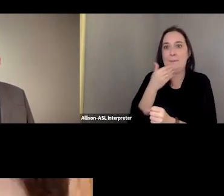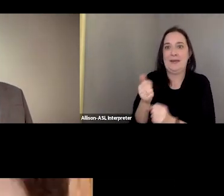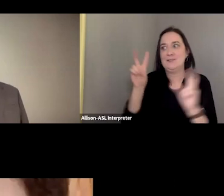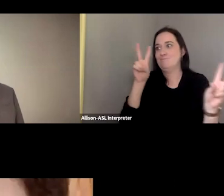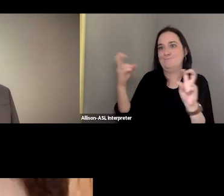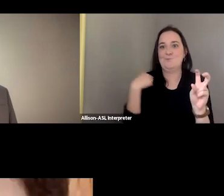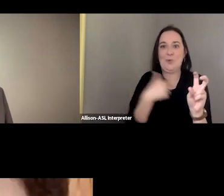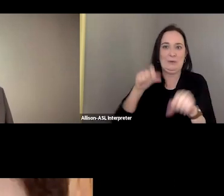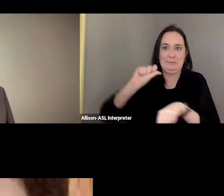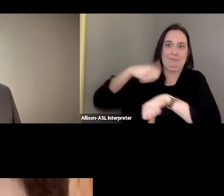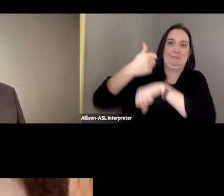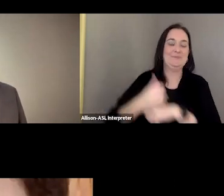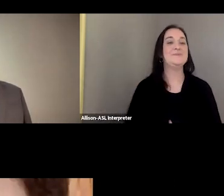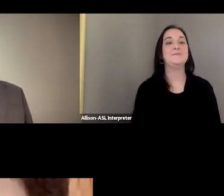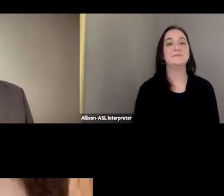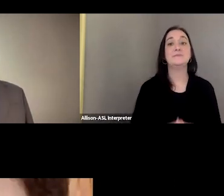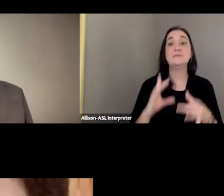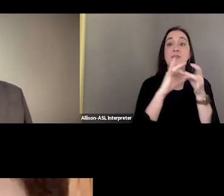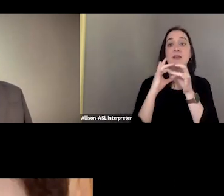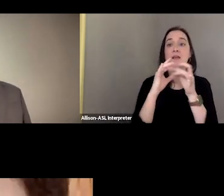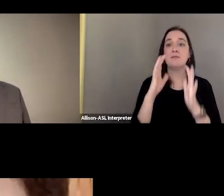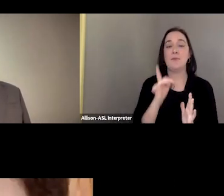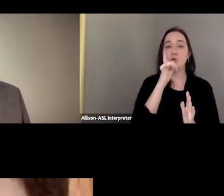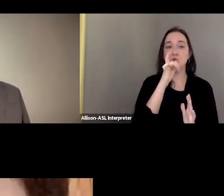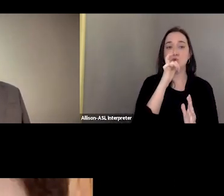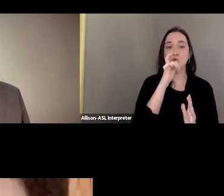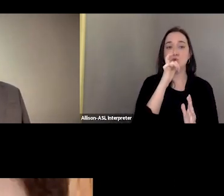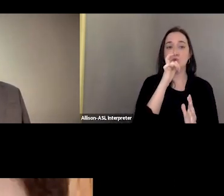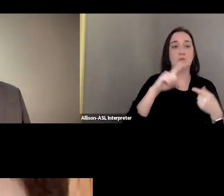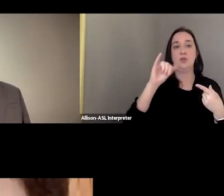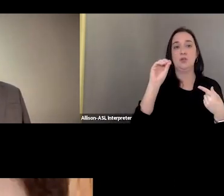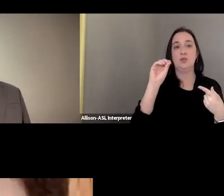My collaborators include Joseph Lamberth. Joey, was an undergraduate with us.